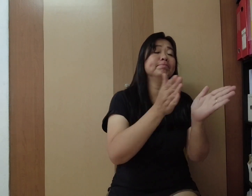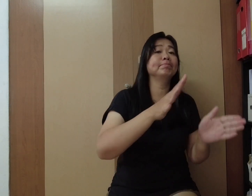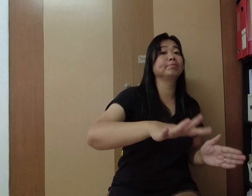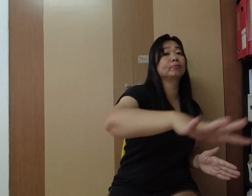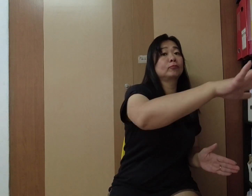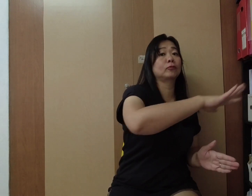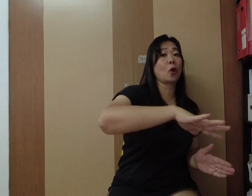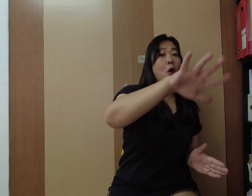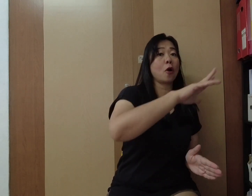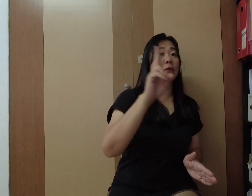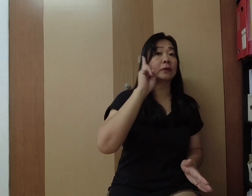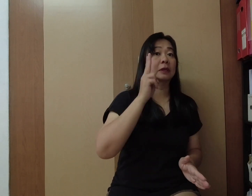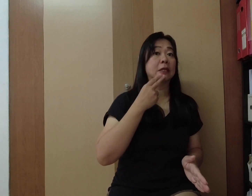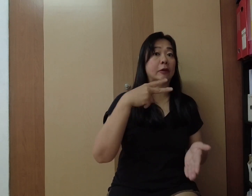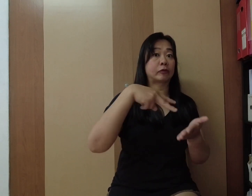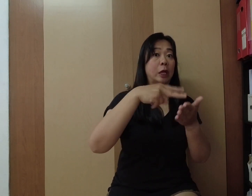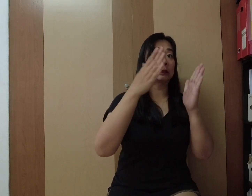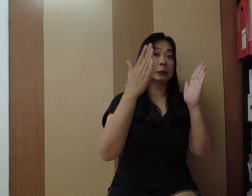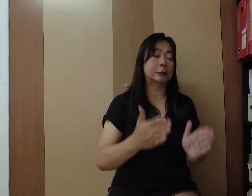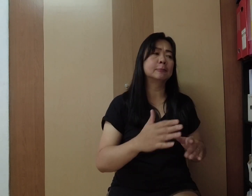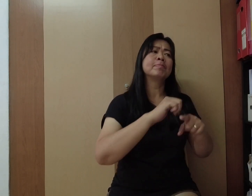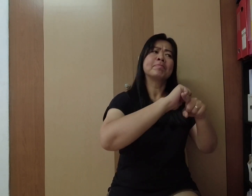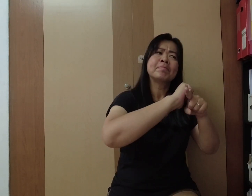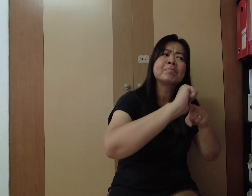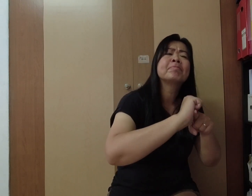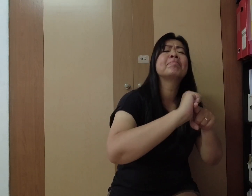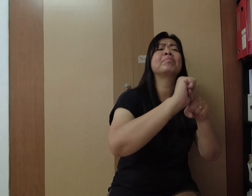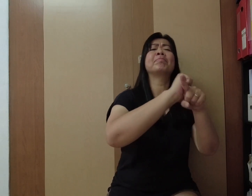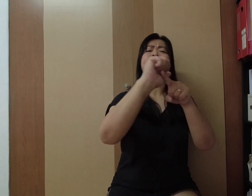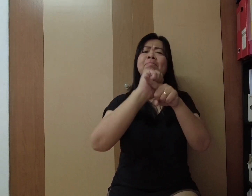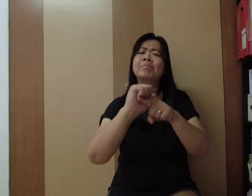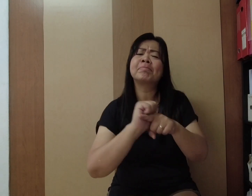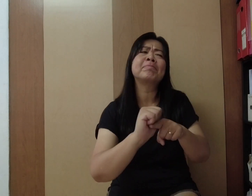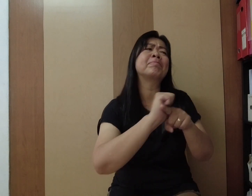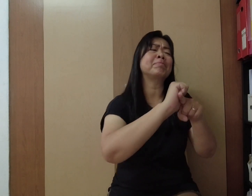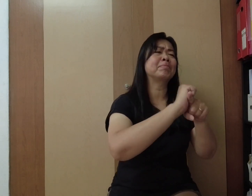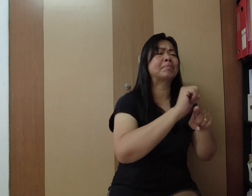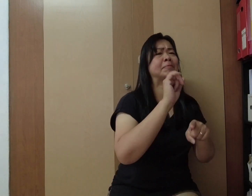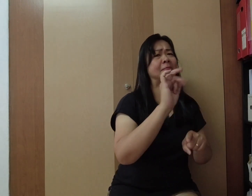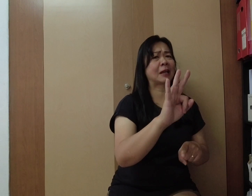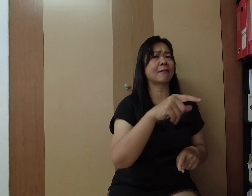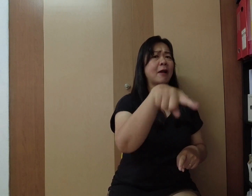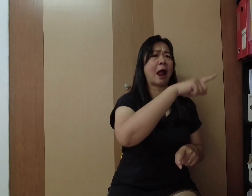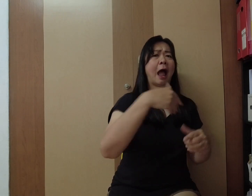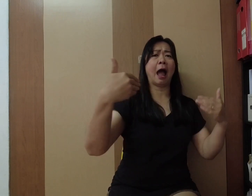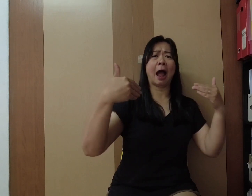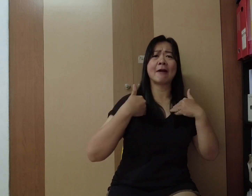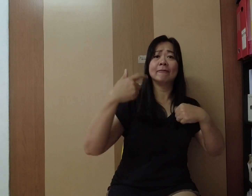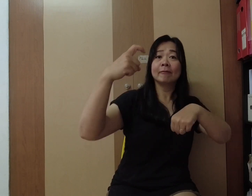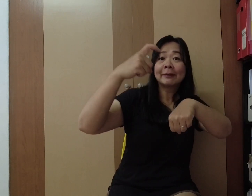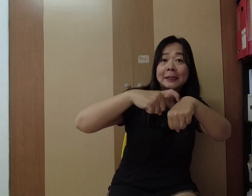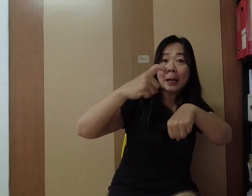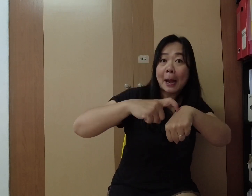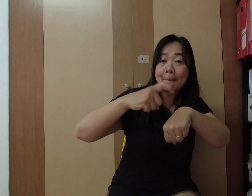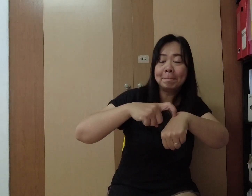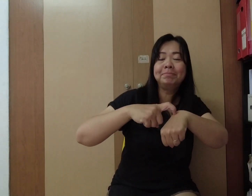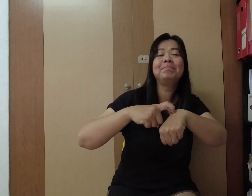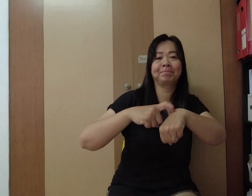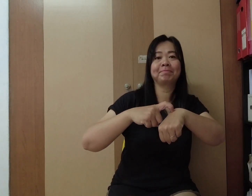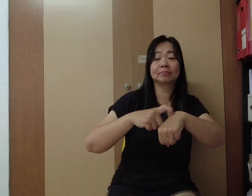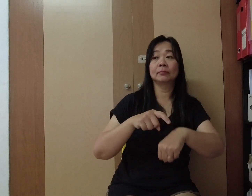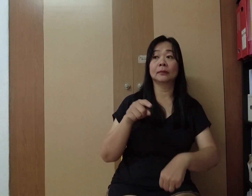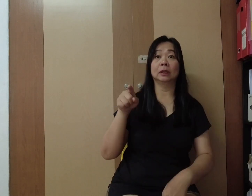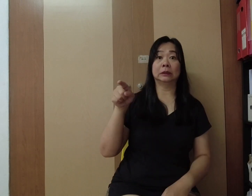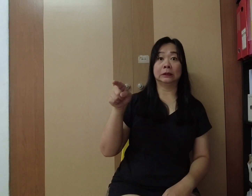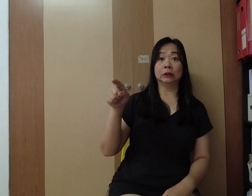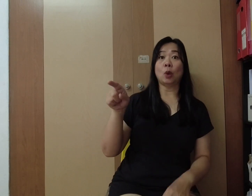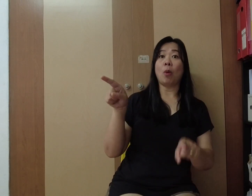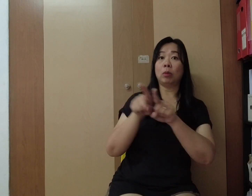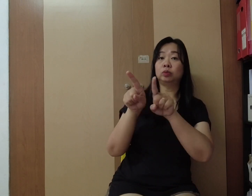to keep practicing in their free time. She also sought